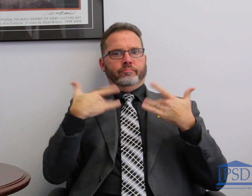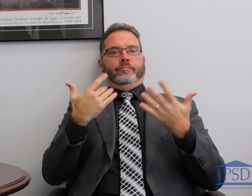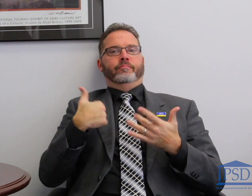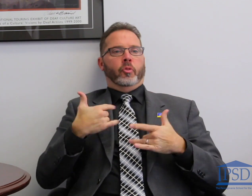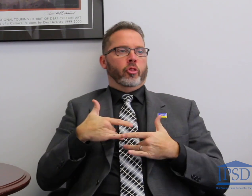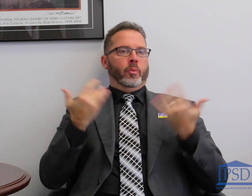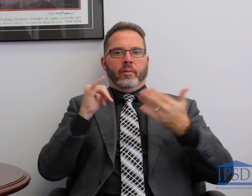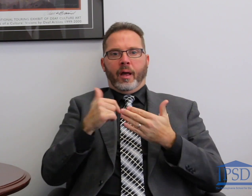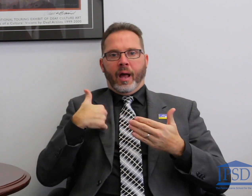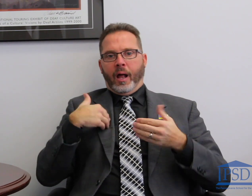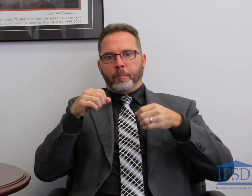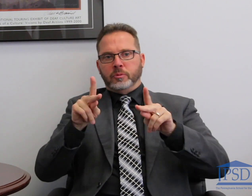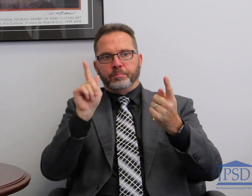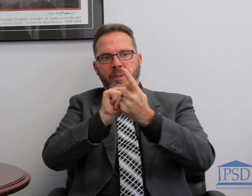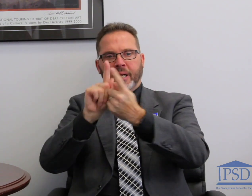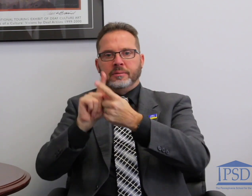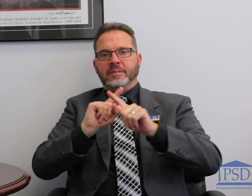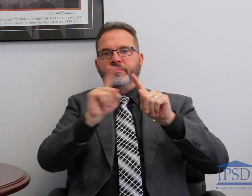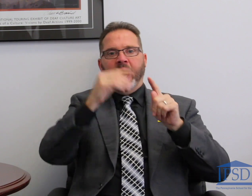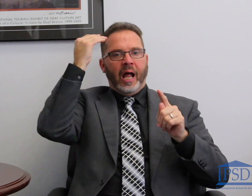to let you all know about is that I’ve been meeting with Heads of School from